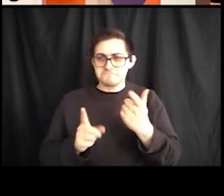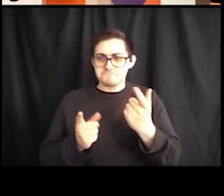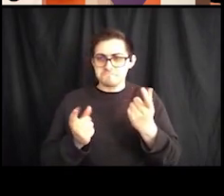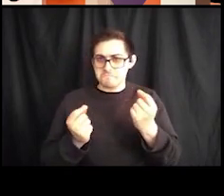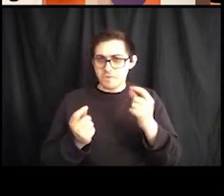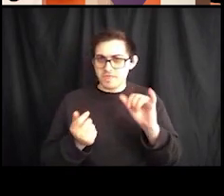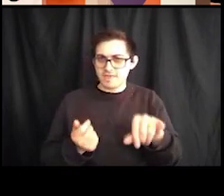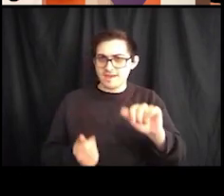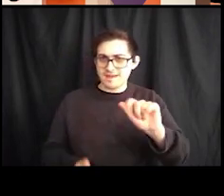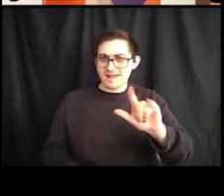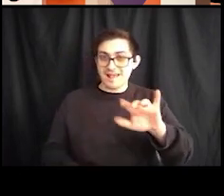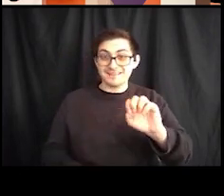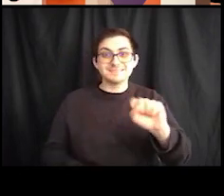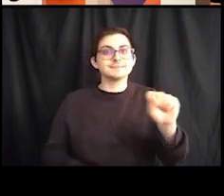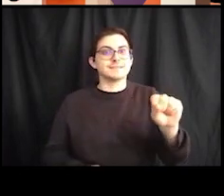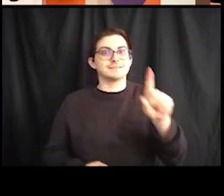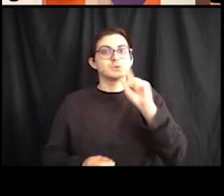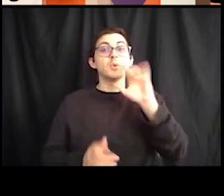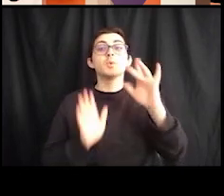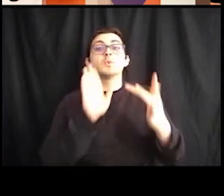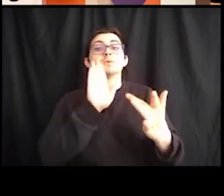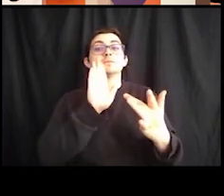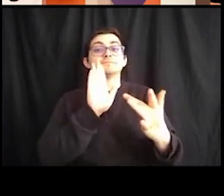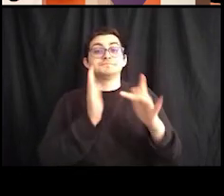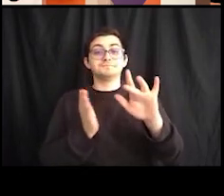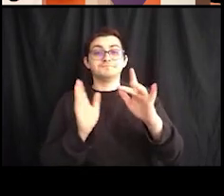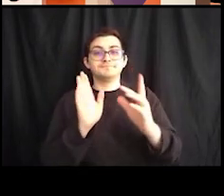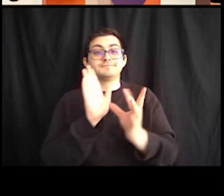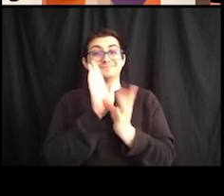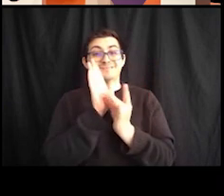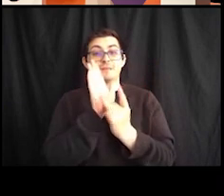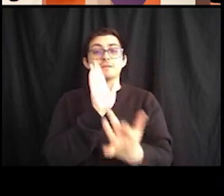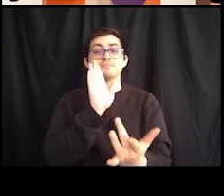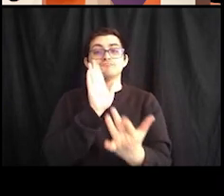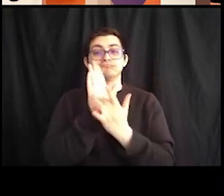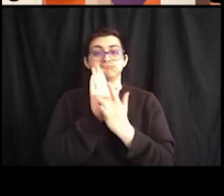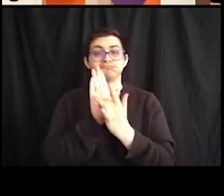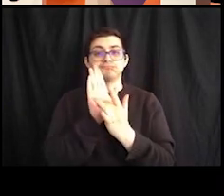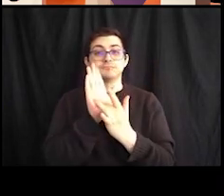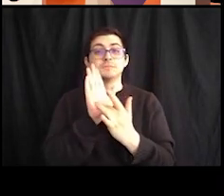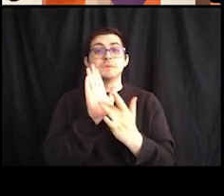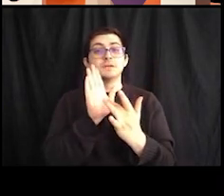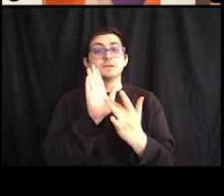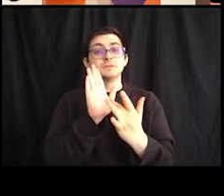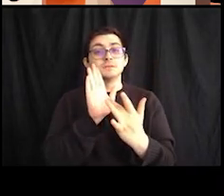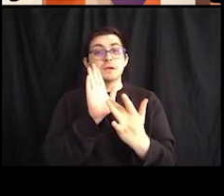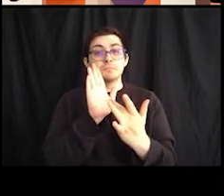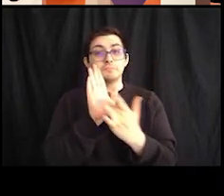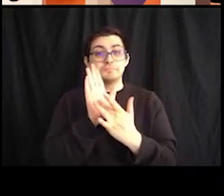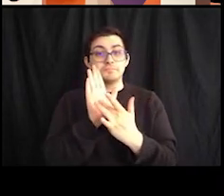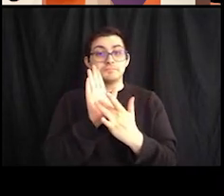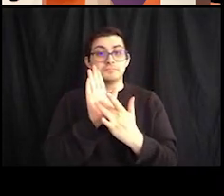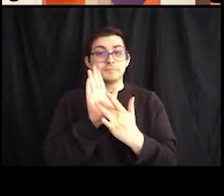click on them and it will bring up variants menu, then you can just pick the one that you like.